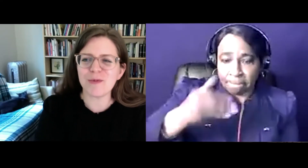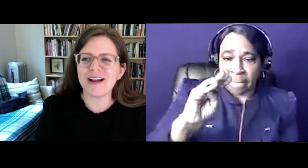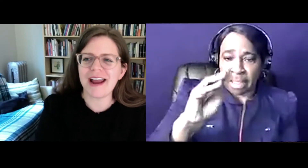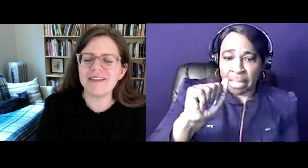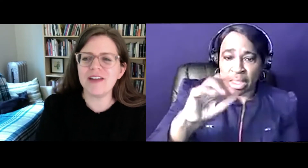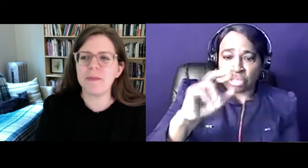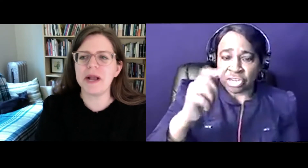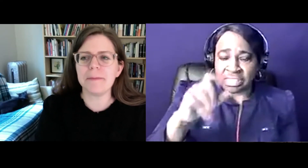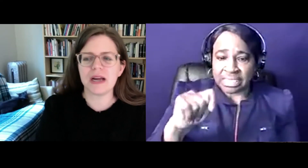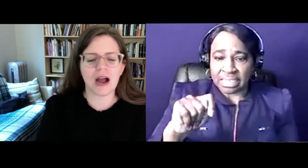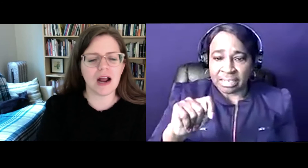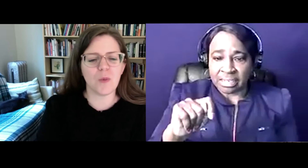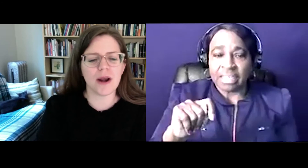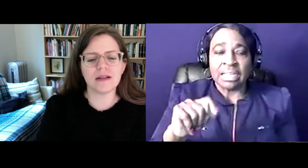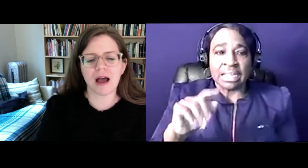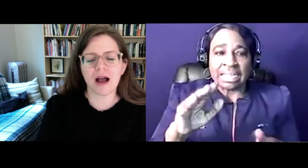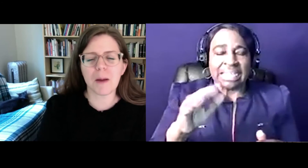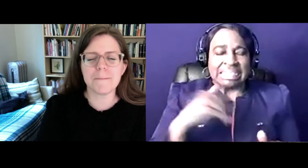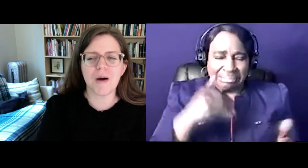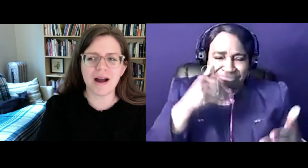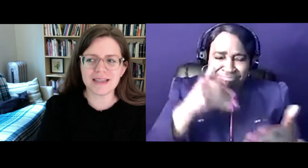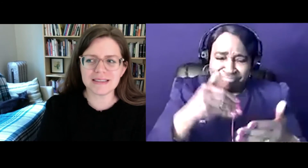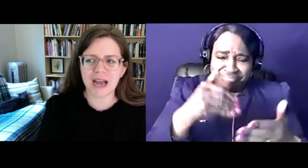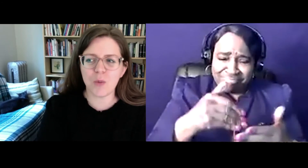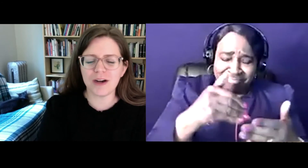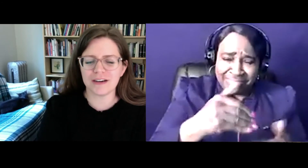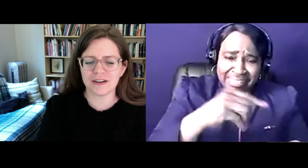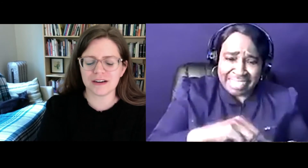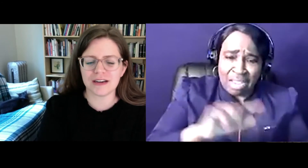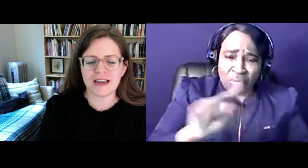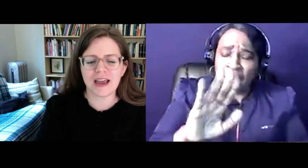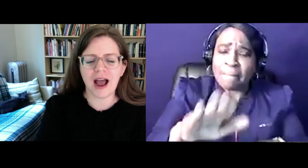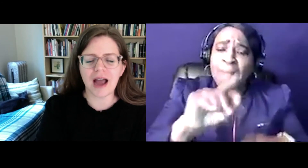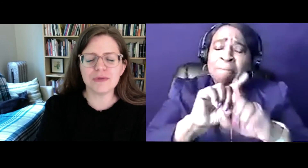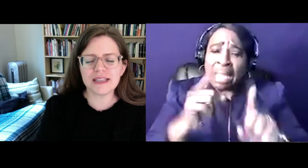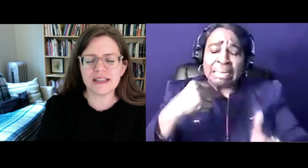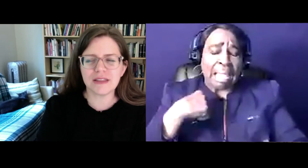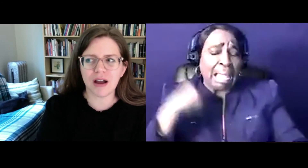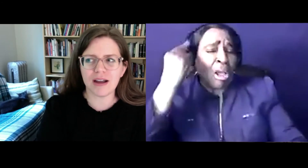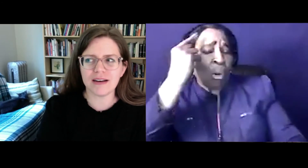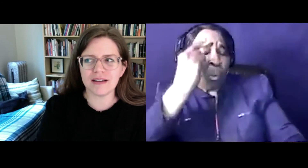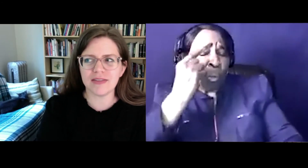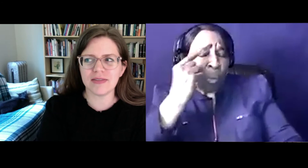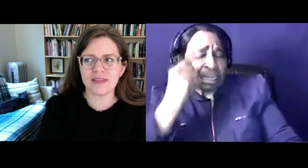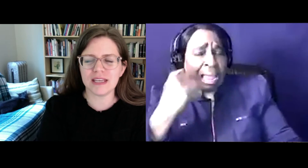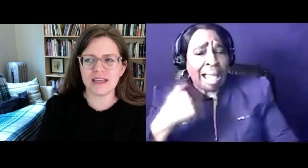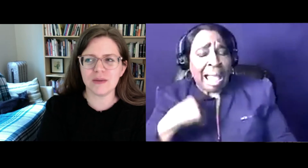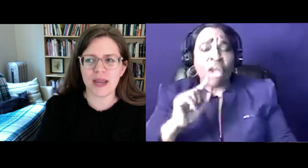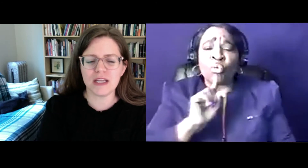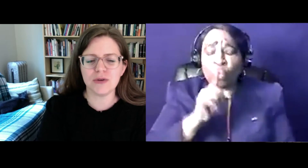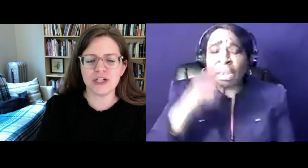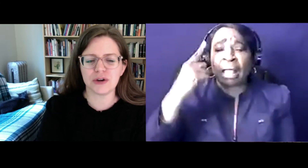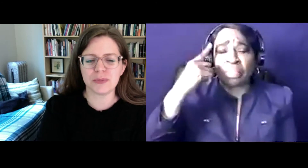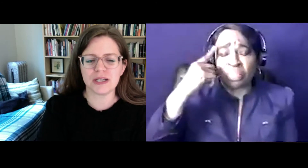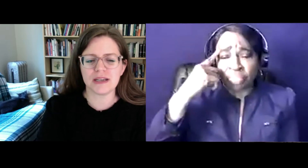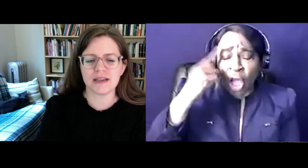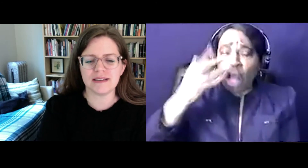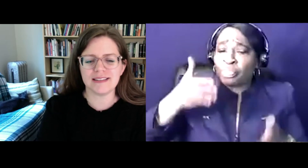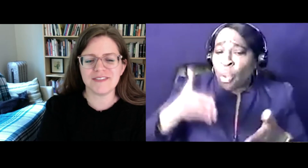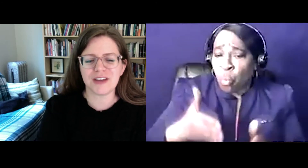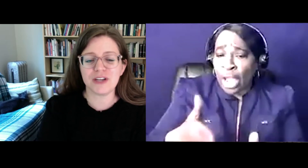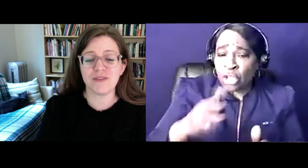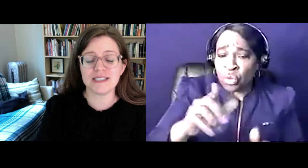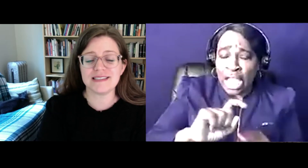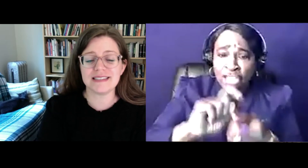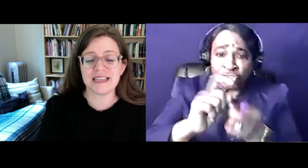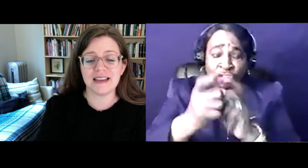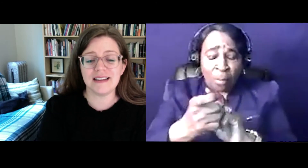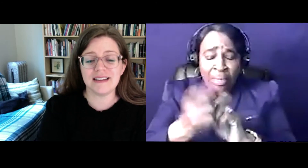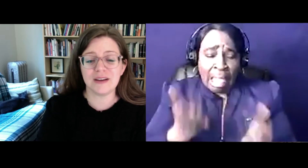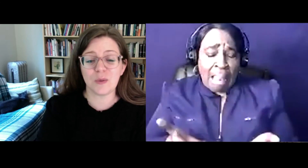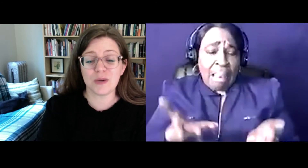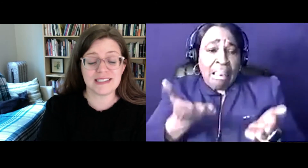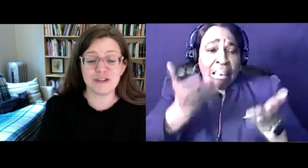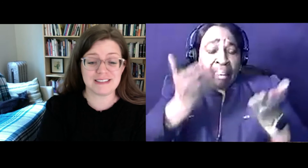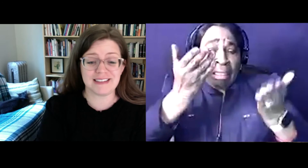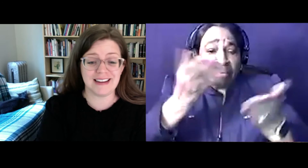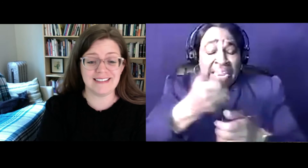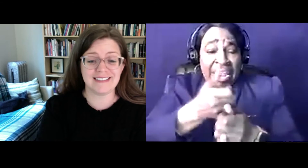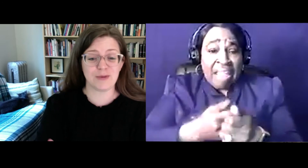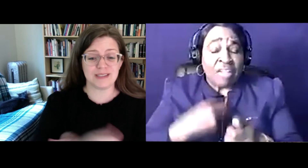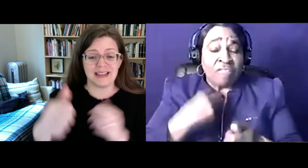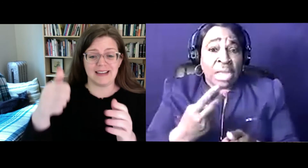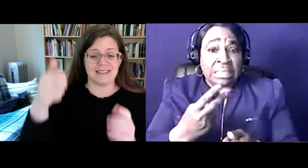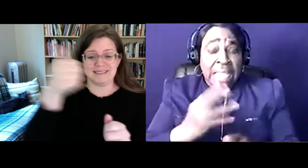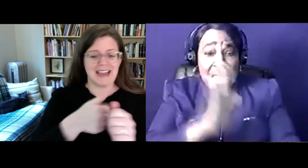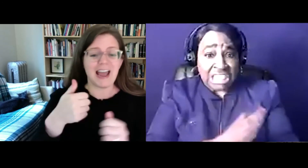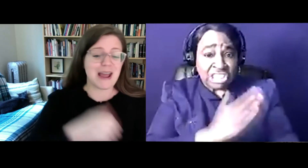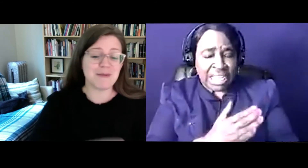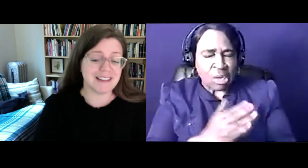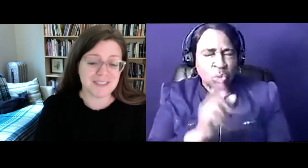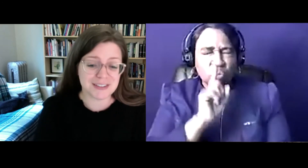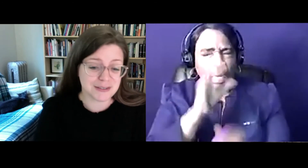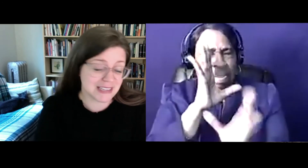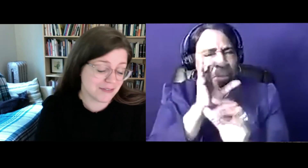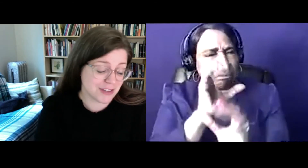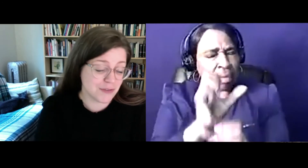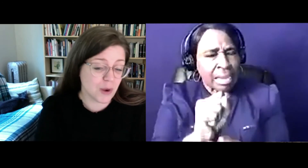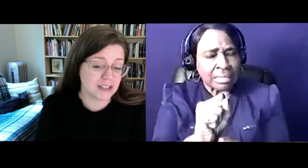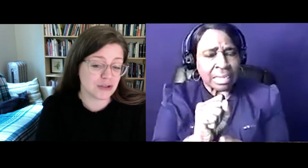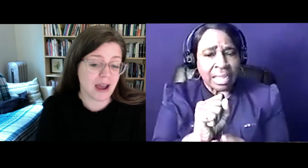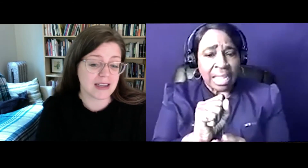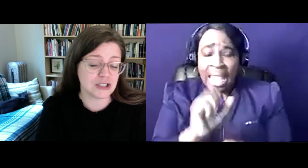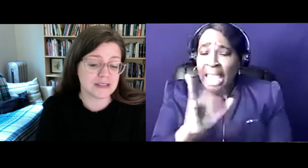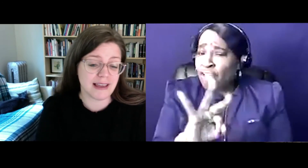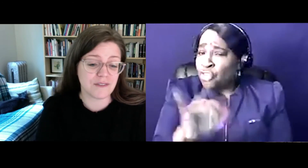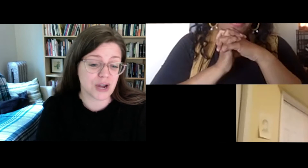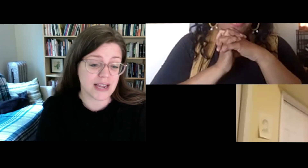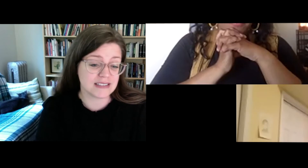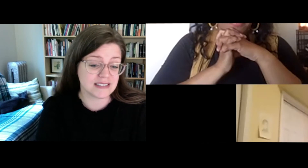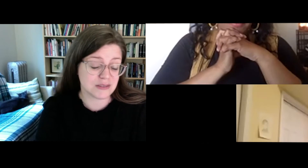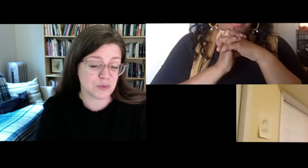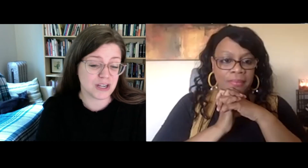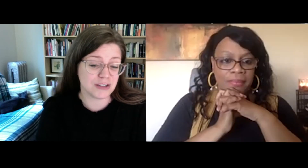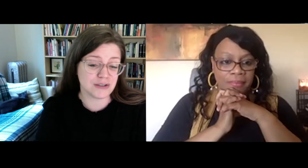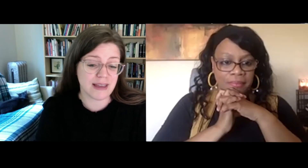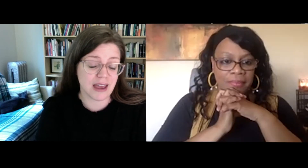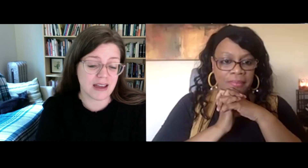Margaret Fink (she/her): This is Margaret. You're right that we're kind of coming up on 1:00, but I wonder, I really thought the way you interpreted "Lift Every Voice and Sing" was interesting. There was, like--I would love to, if you want to try just that phrase, we could try that.